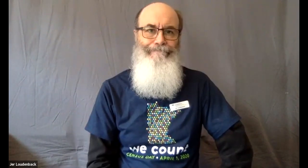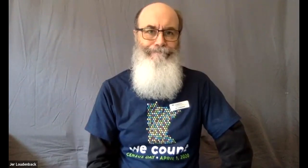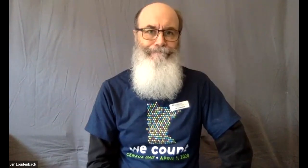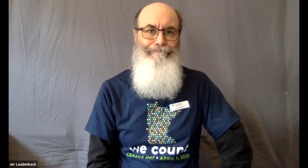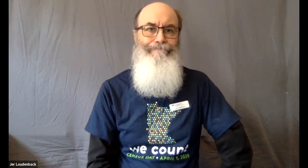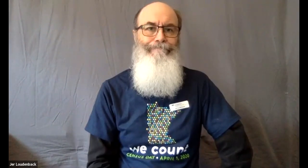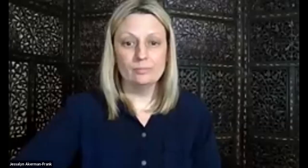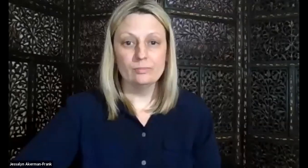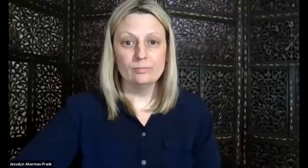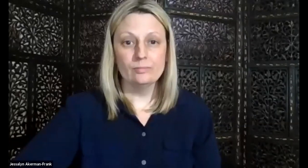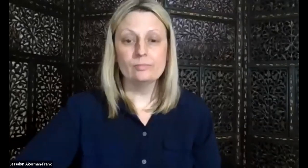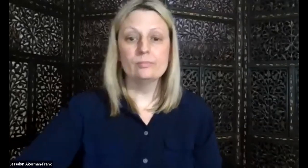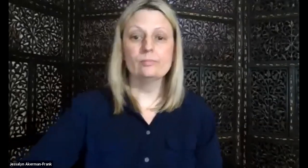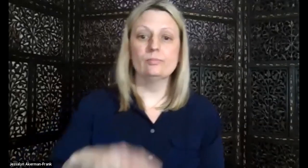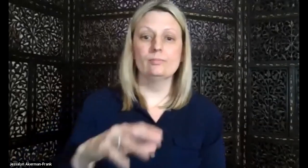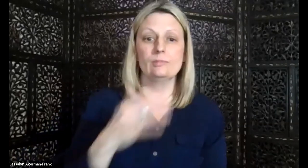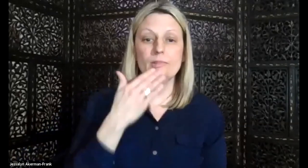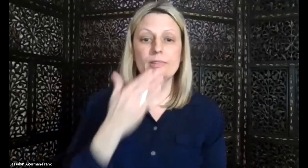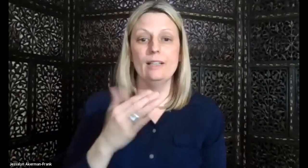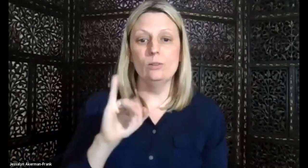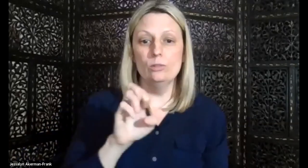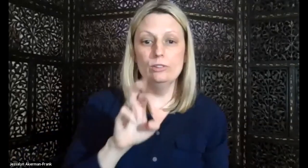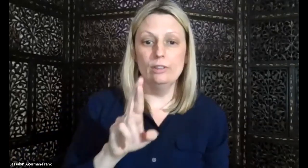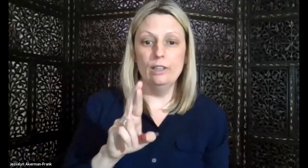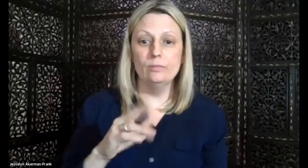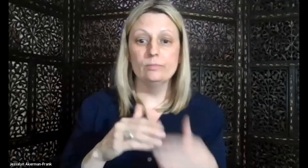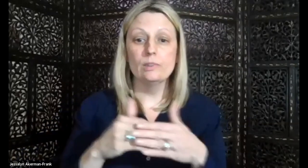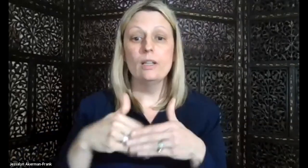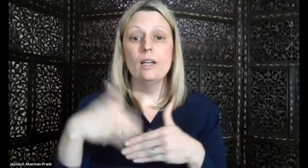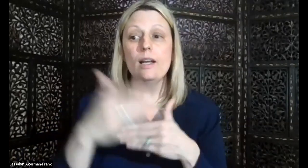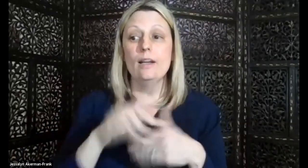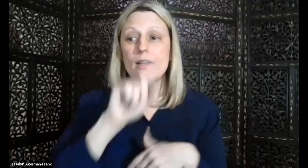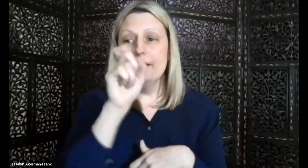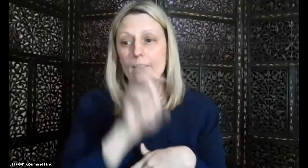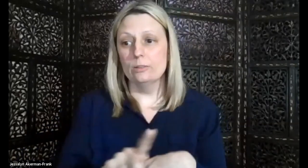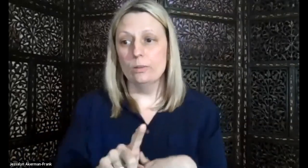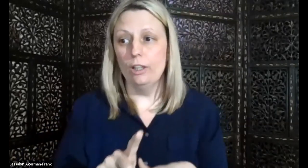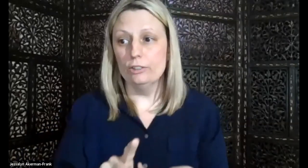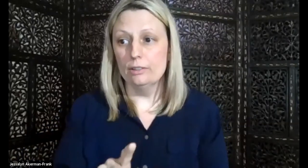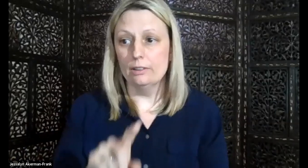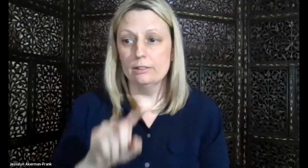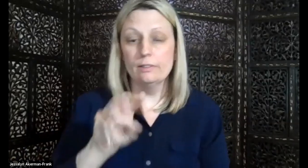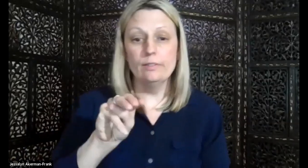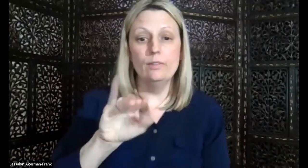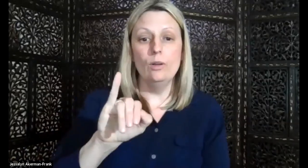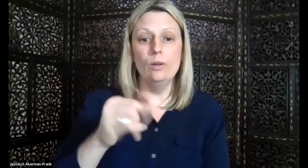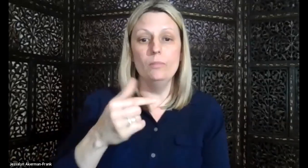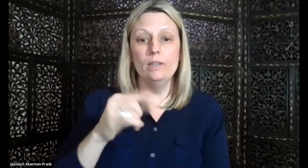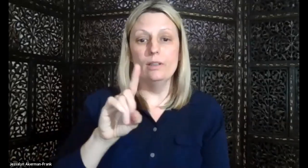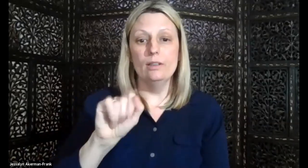and some may not. And if you do not, you can just leave it blank, there's no problem with leaving it blank.